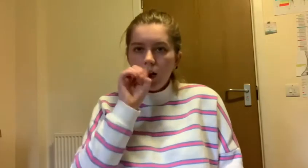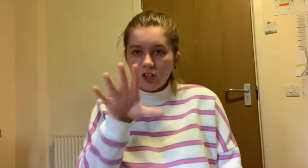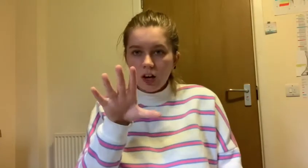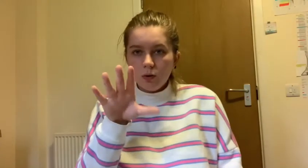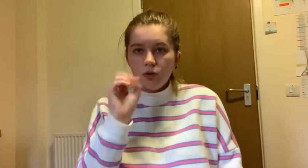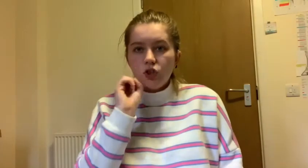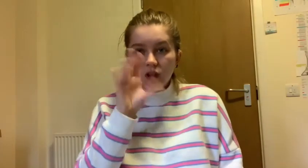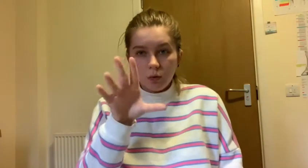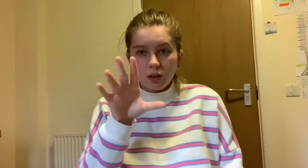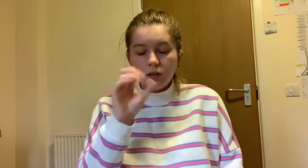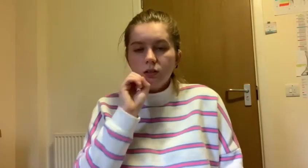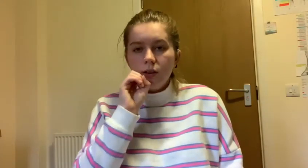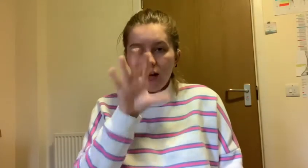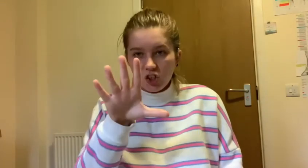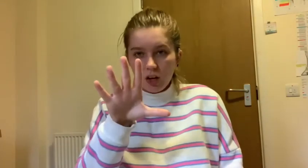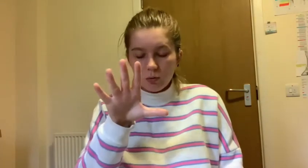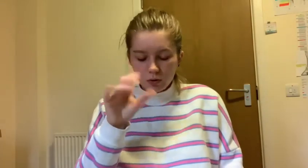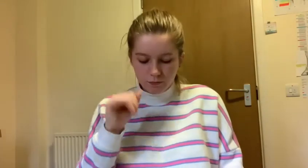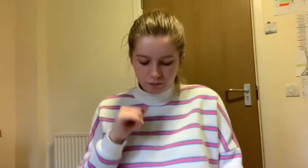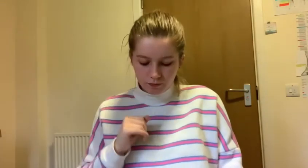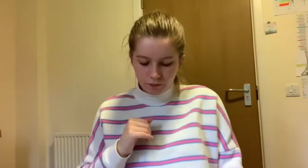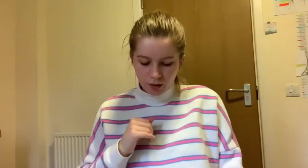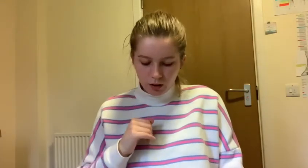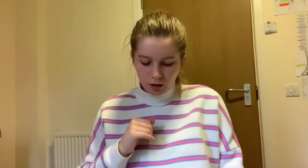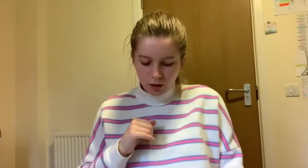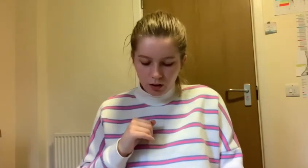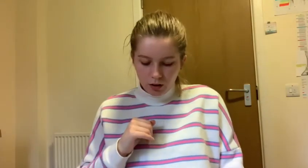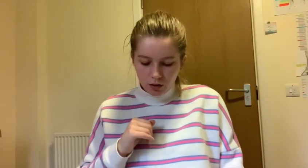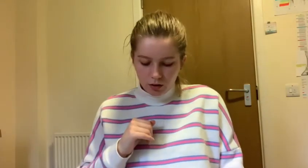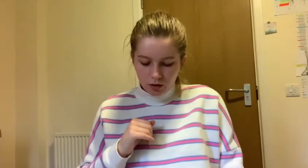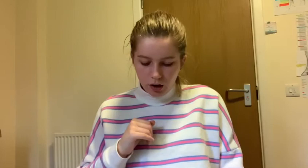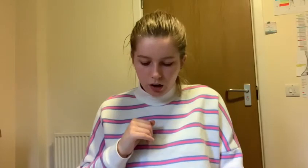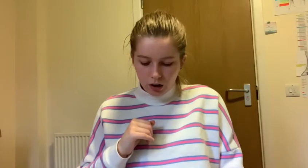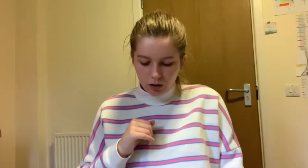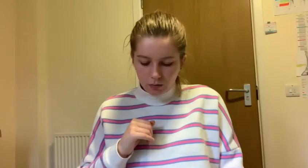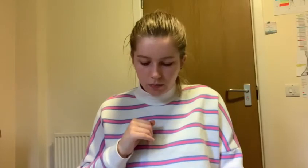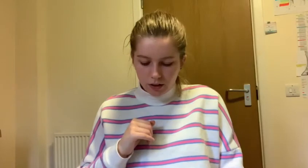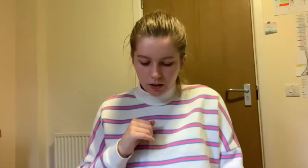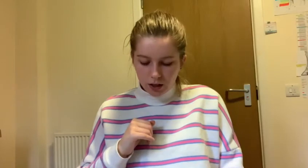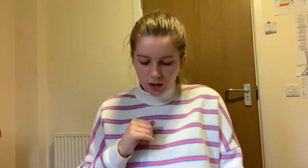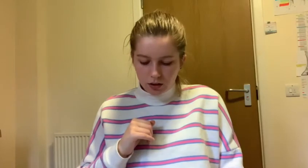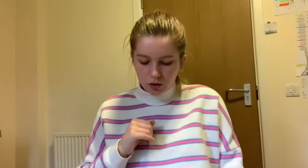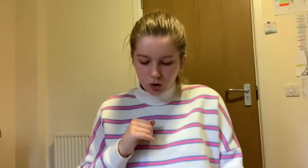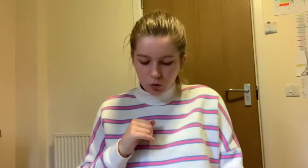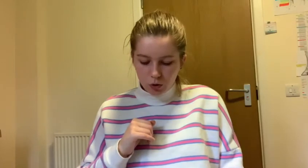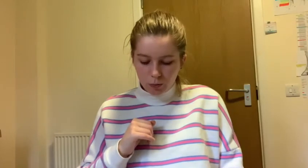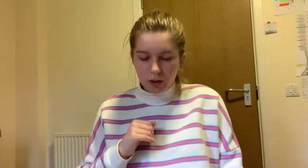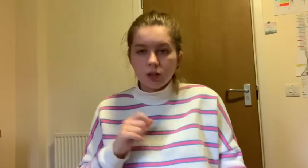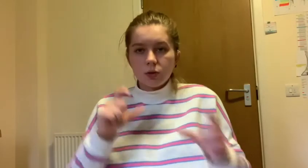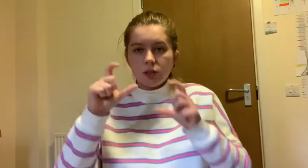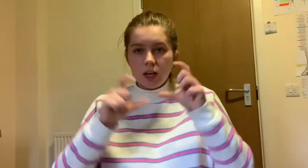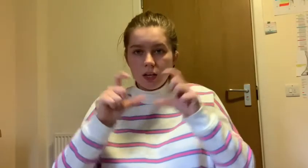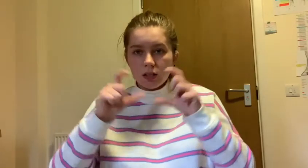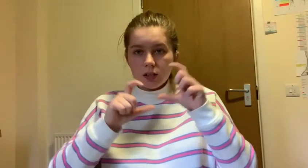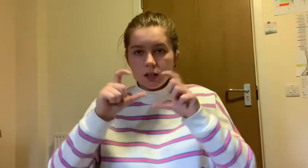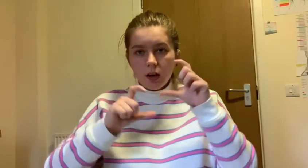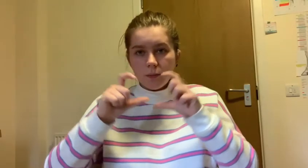"lash out" you're shouting "lash out". "many steaks not cooked properly" so "steaks" is that.